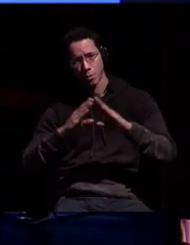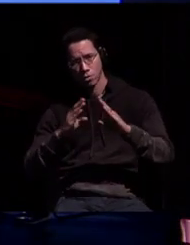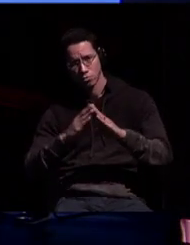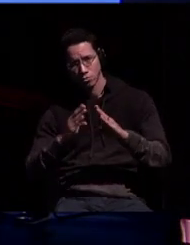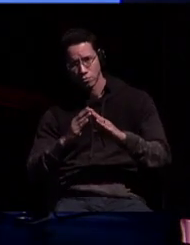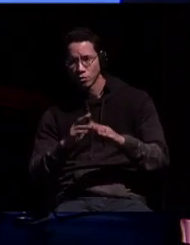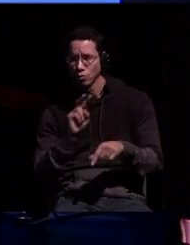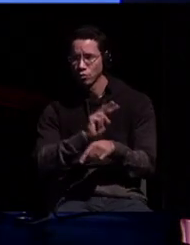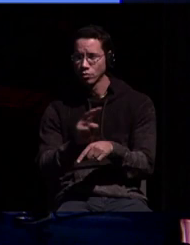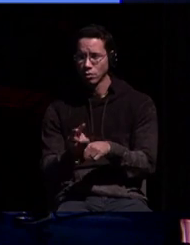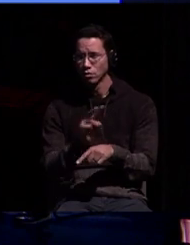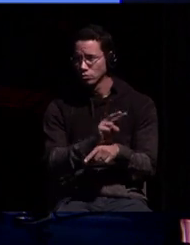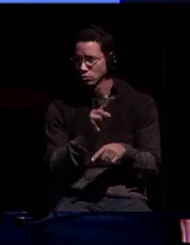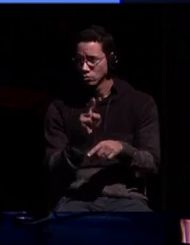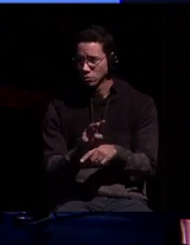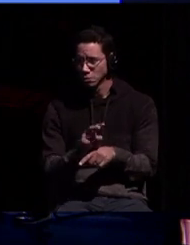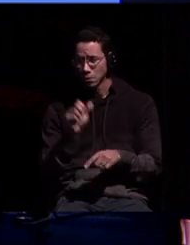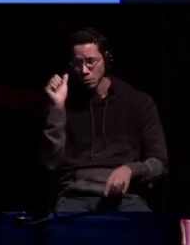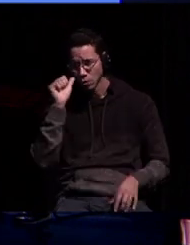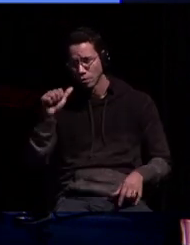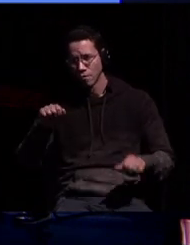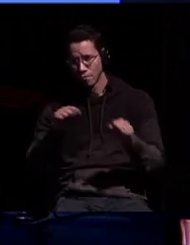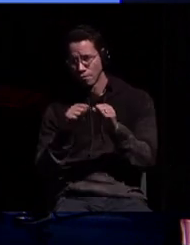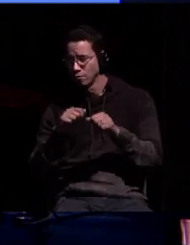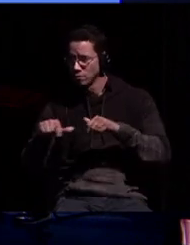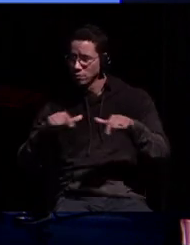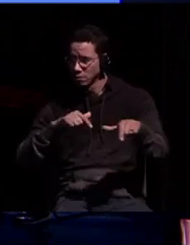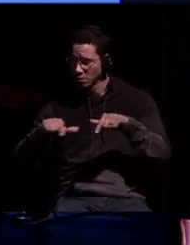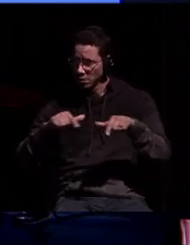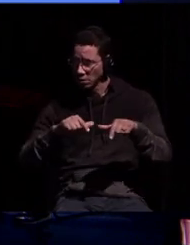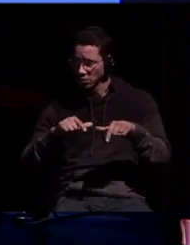Women performing that kind of work carry that...